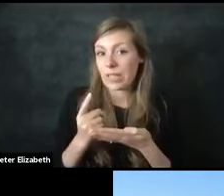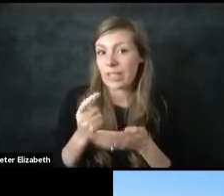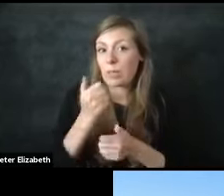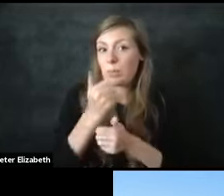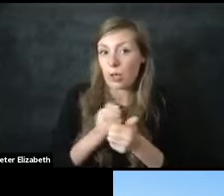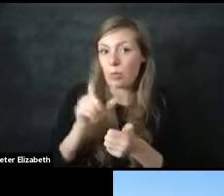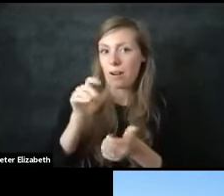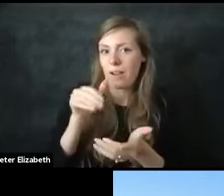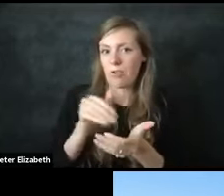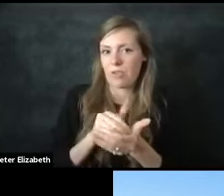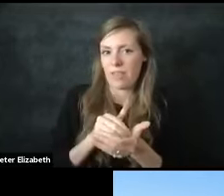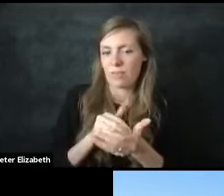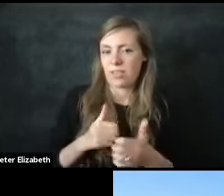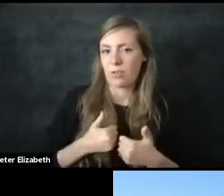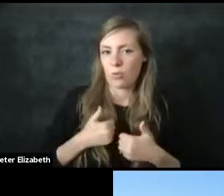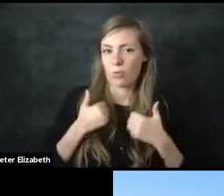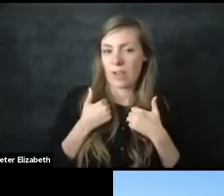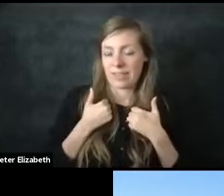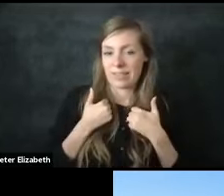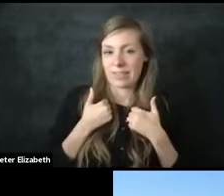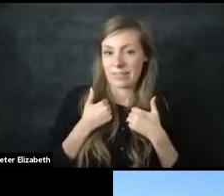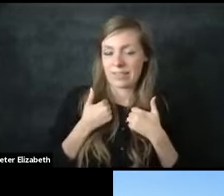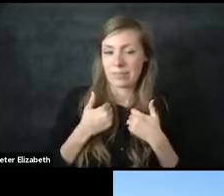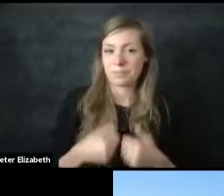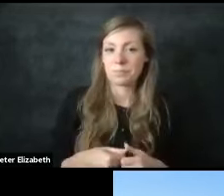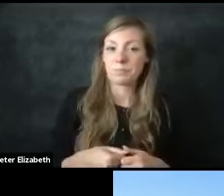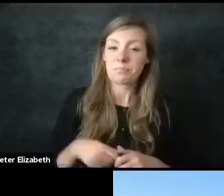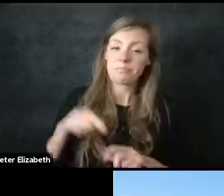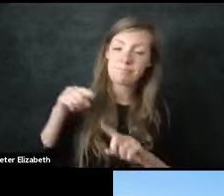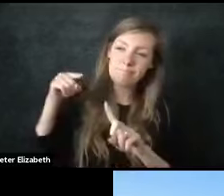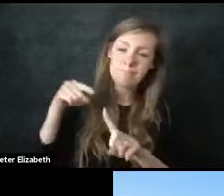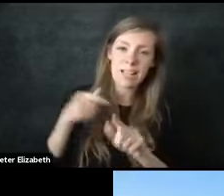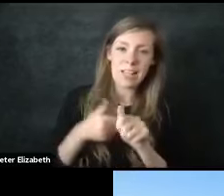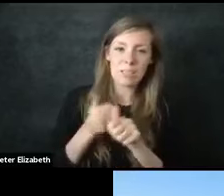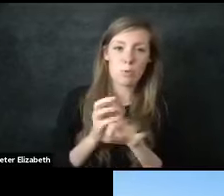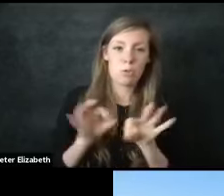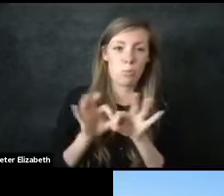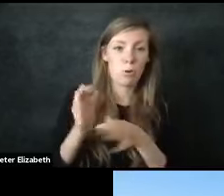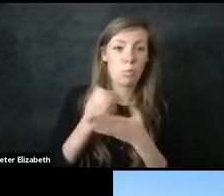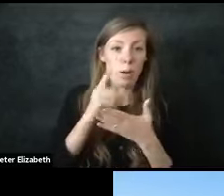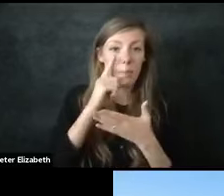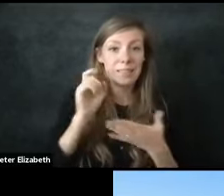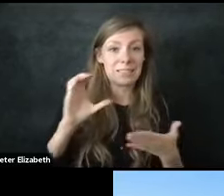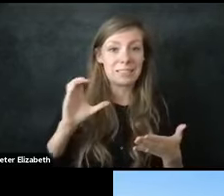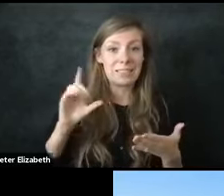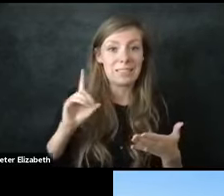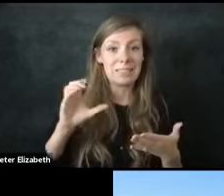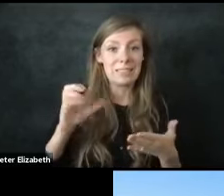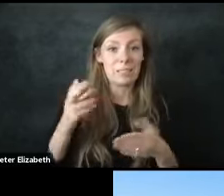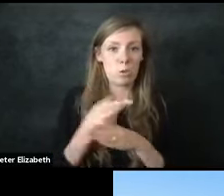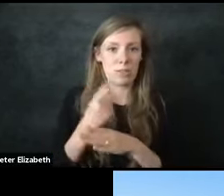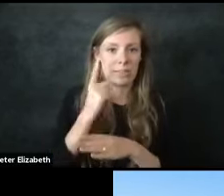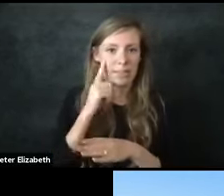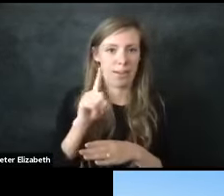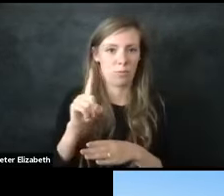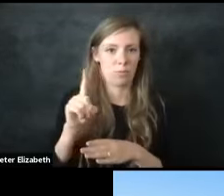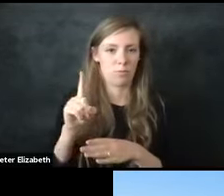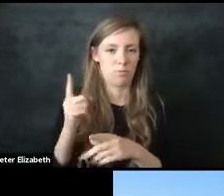The weekly case rate is a key metric because it's what CDC uses to assign color coded tiers to the county.